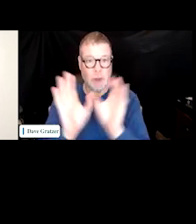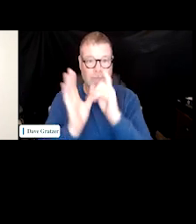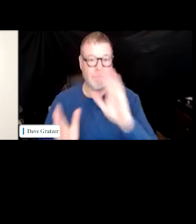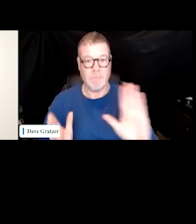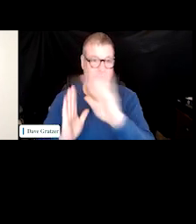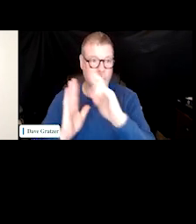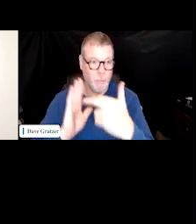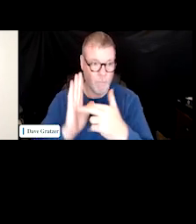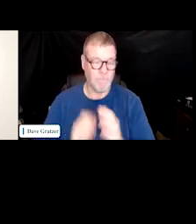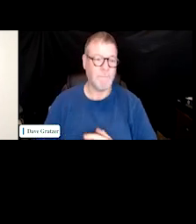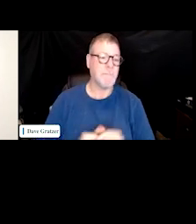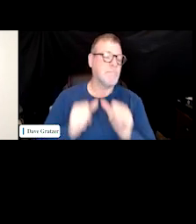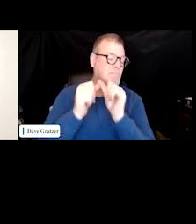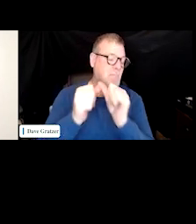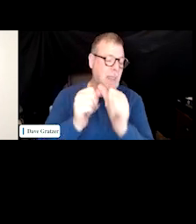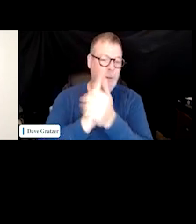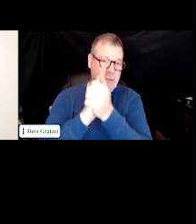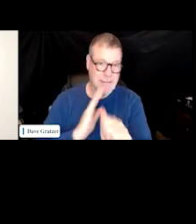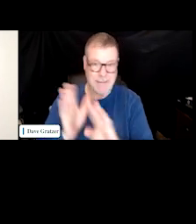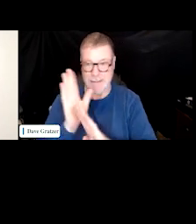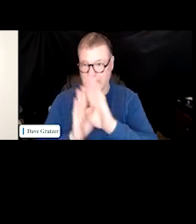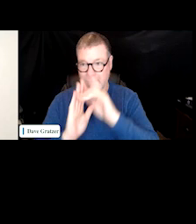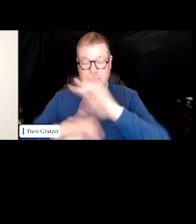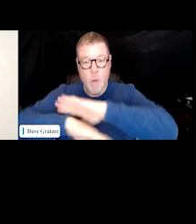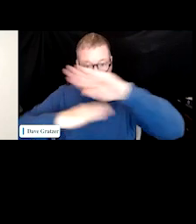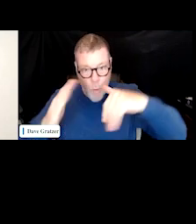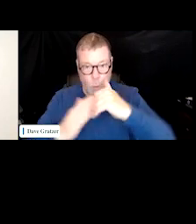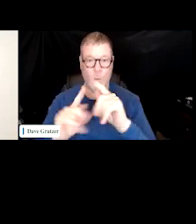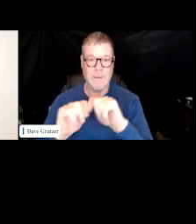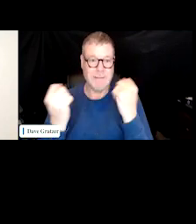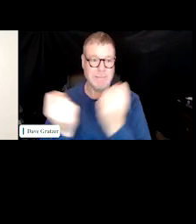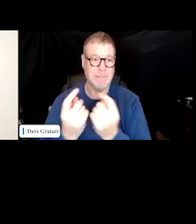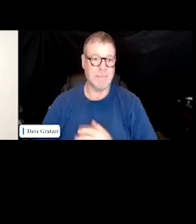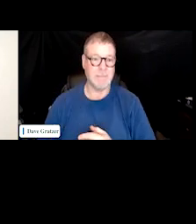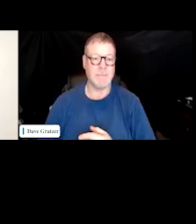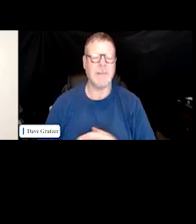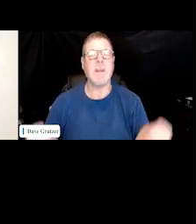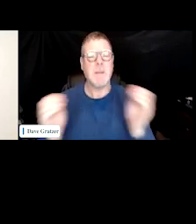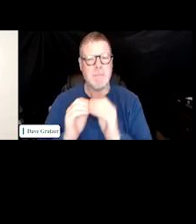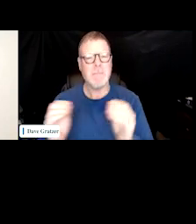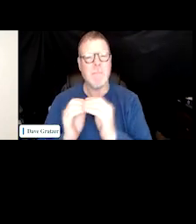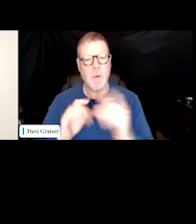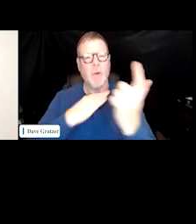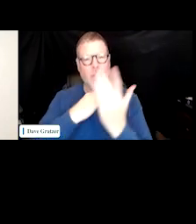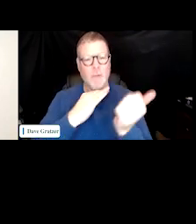ongoing skill development for the whole team, expansion of calls. We plan on doing all the overdose calls